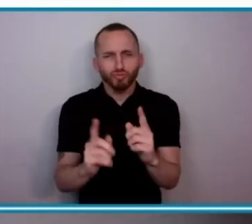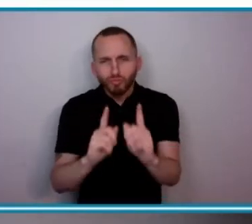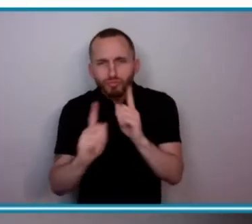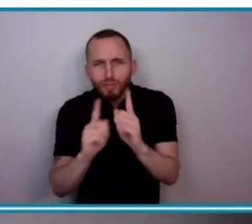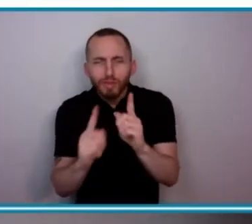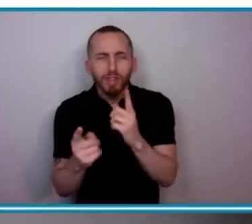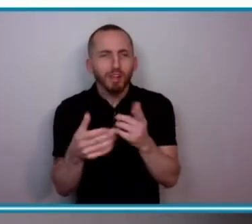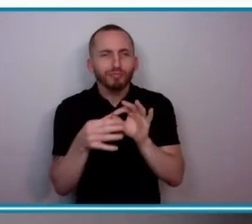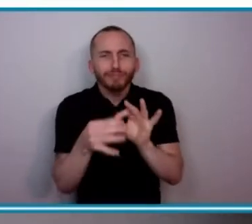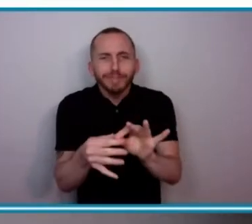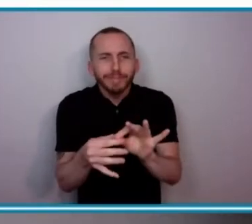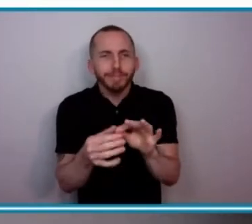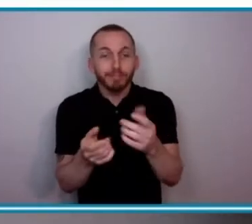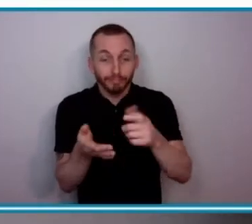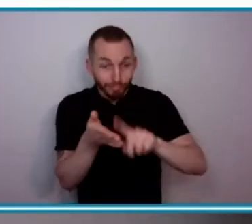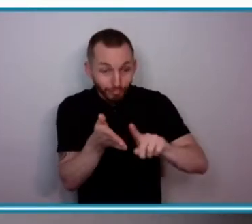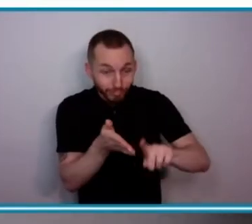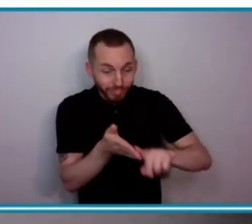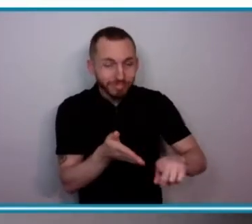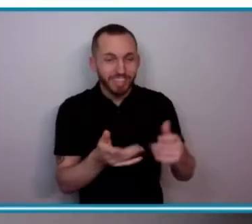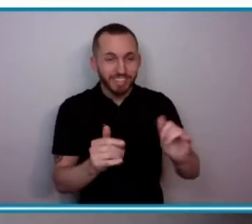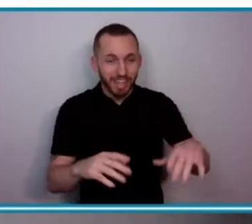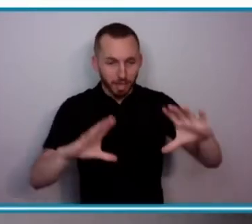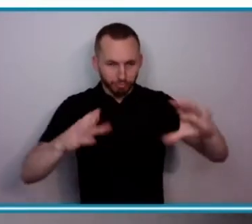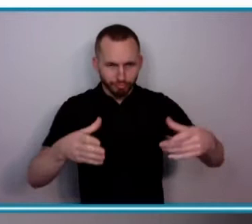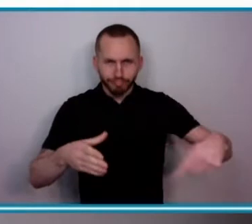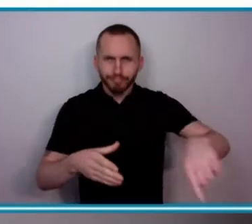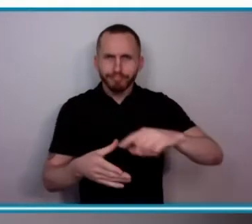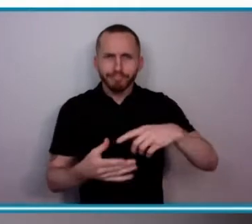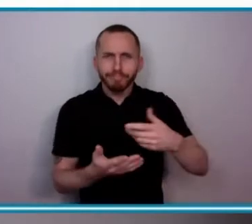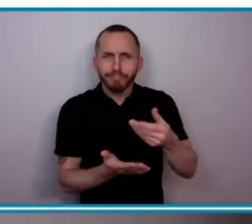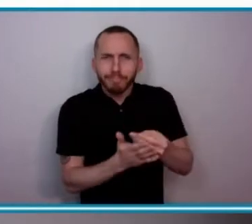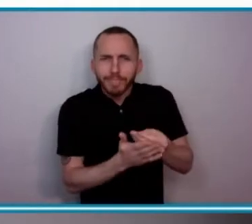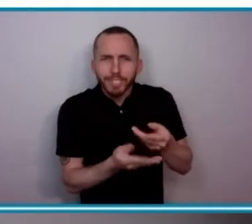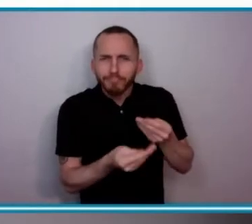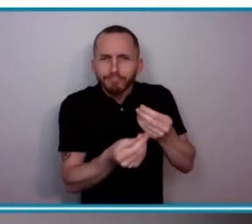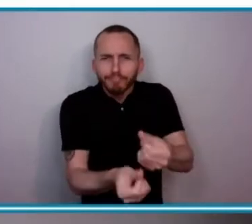Creative Forces funded studies have for the future of the creative arts therapies clinical